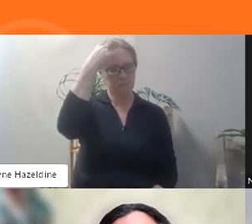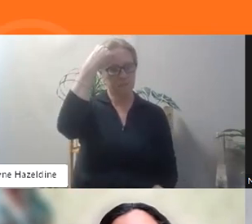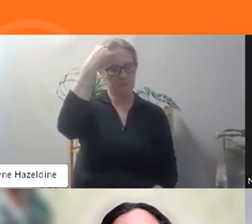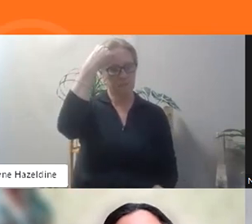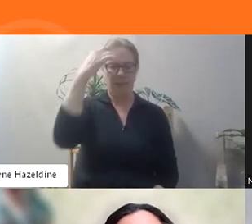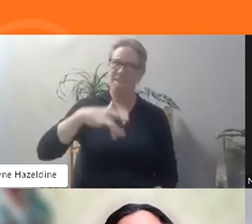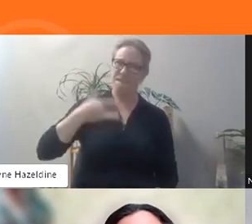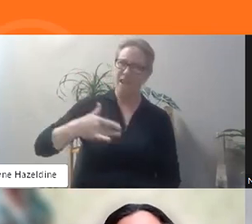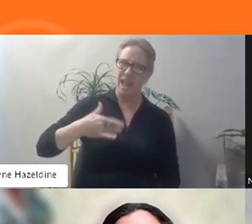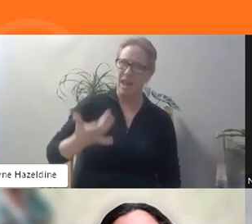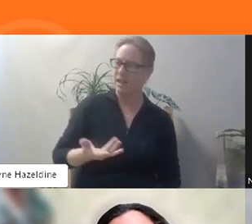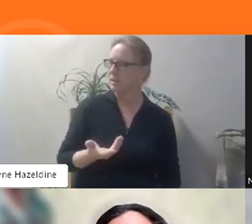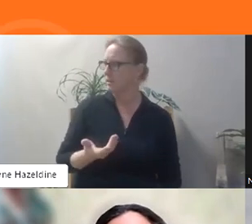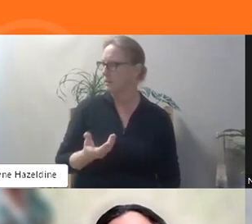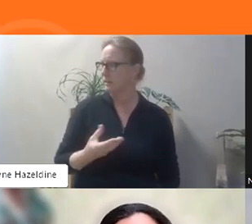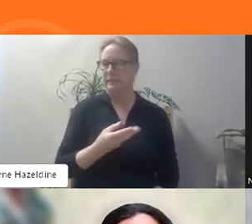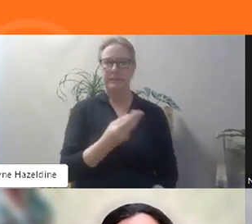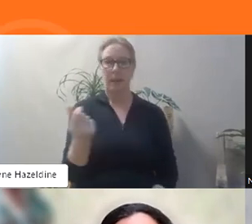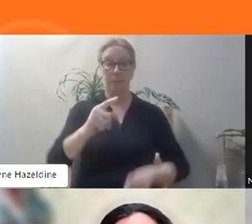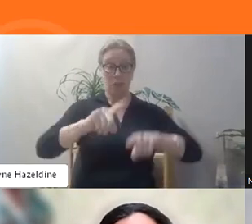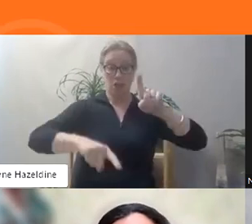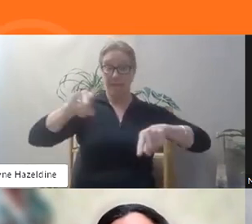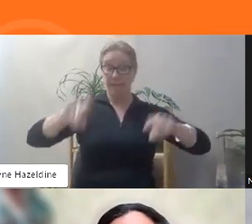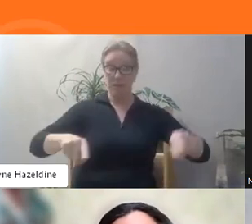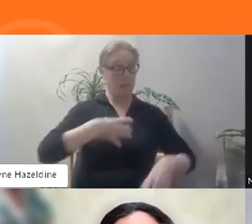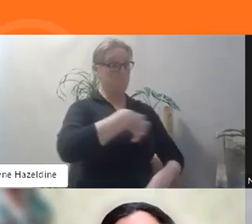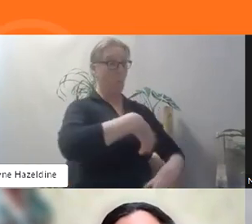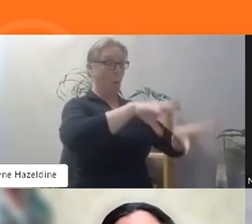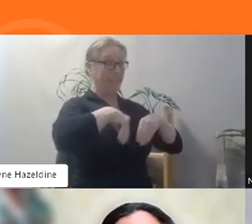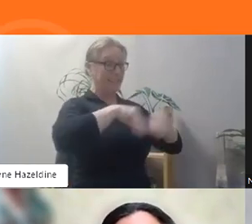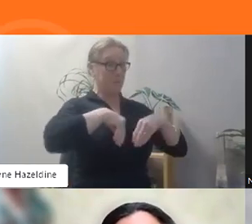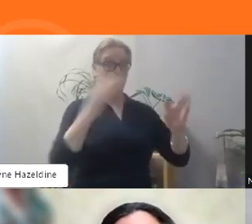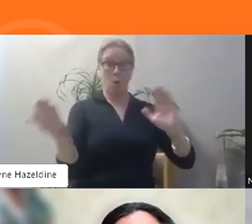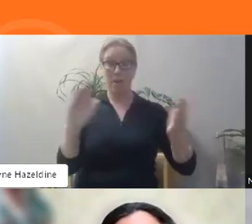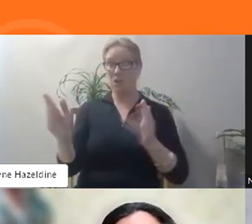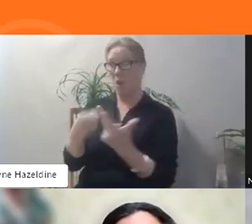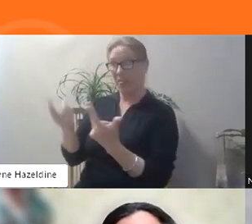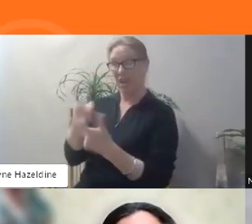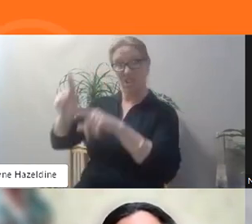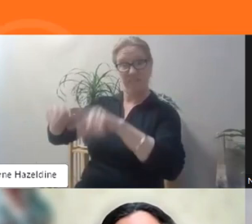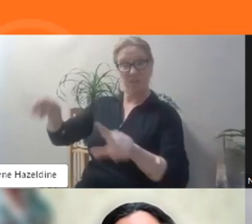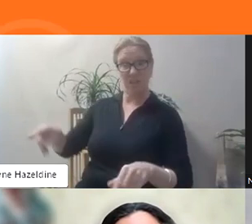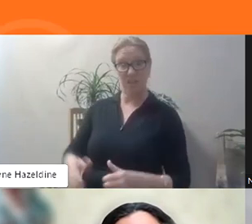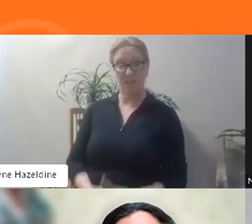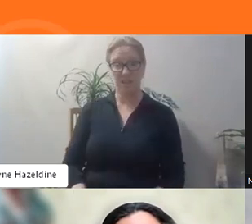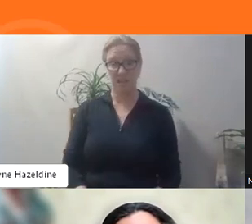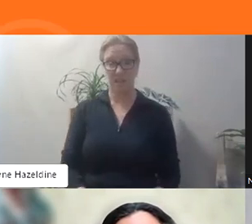that some forms of diversity are more acceptable than others. And